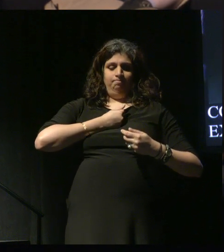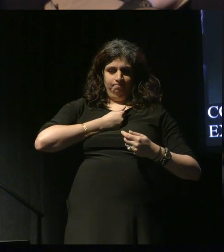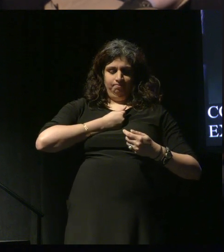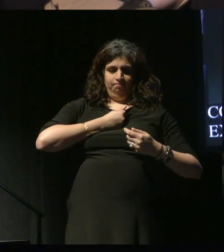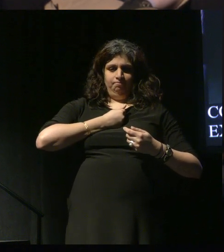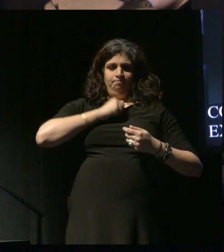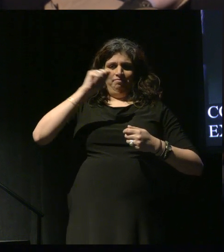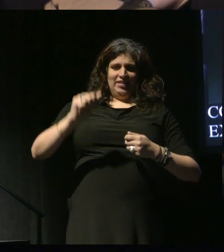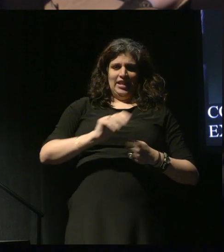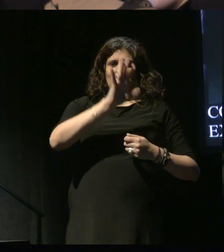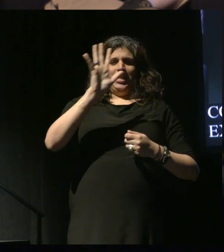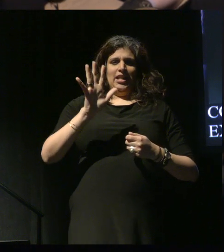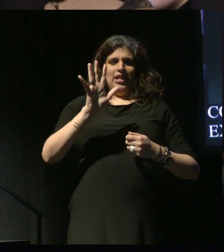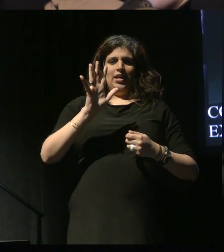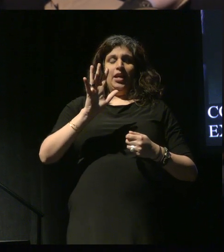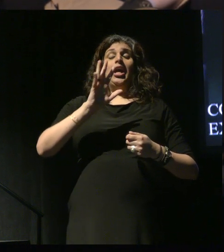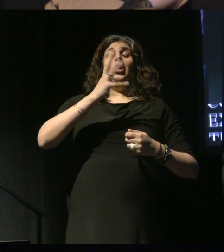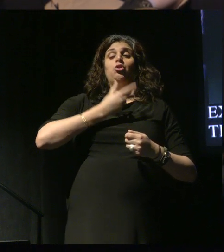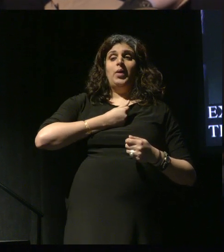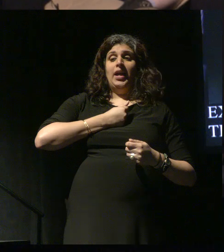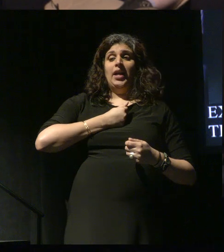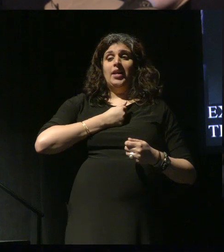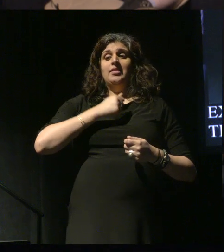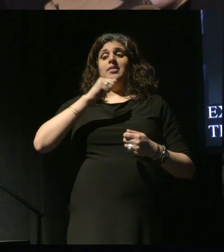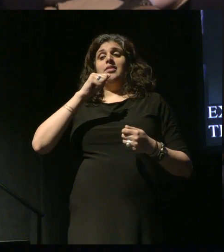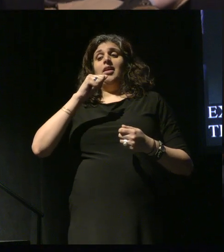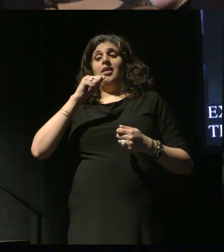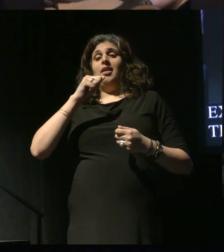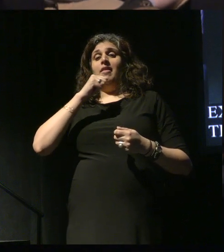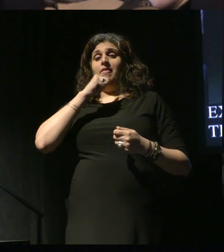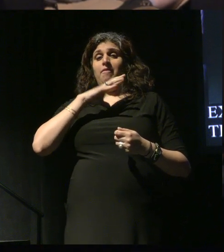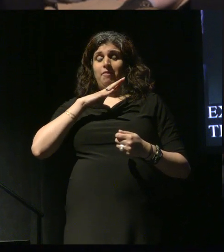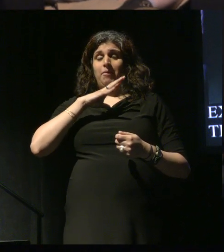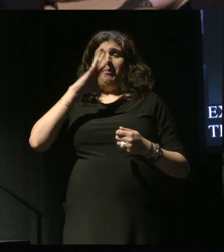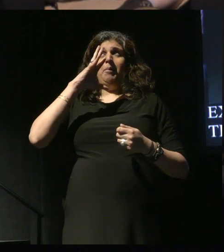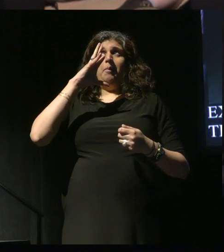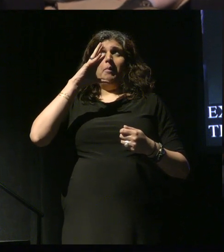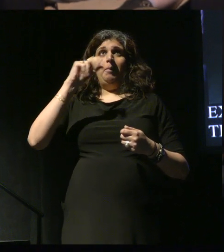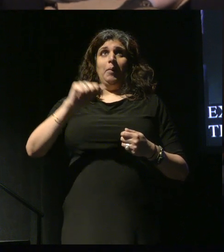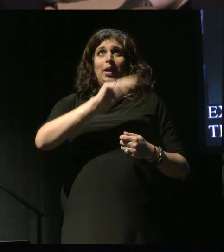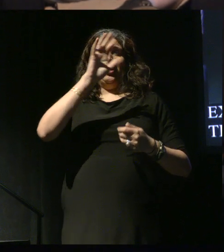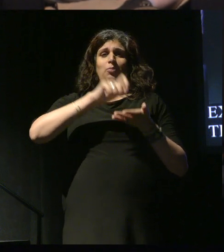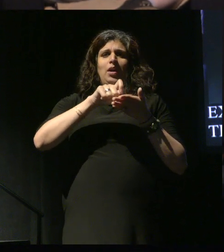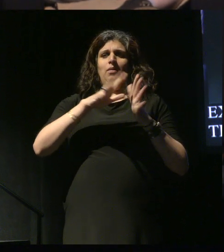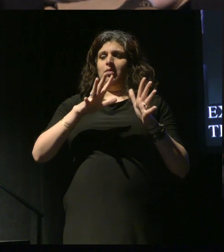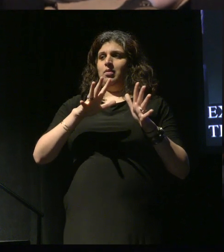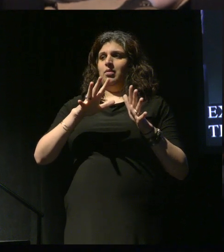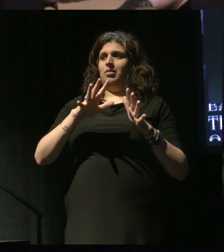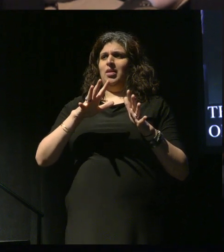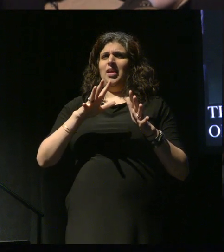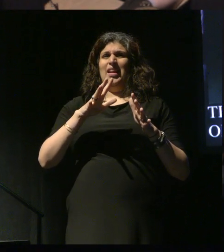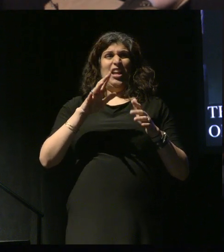Asian, trans-feminine writers have, like, had a pen? I don't know if it is or not, but I I know it's not. Oh my God, that's amazing. I meant to tell you both this.